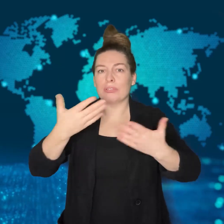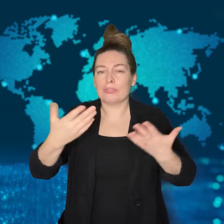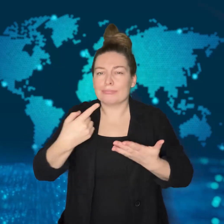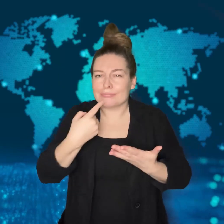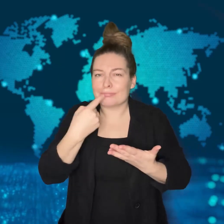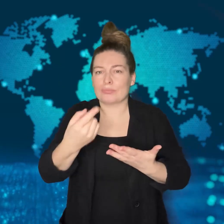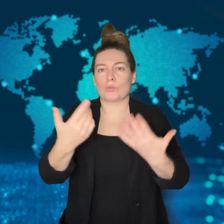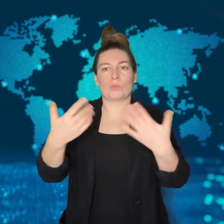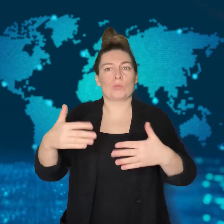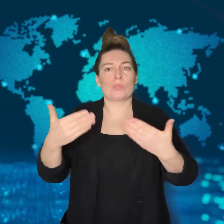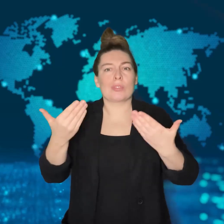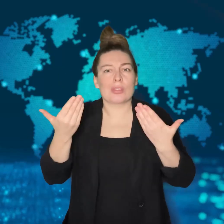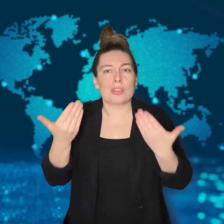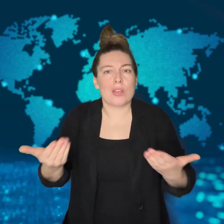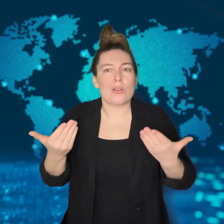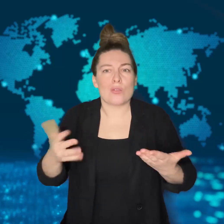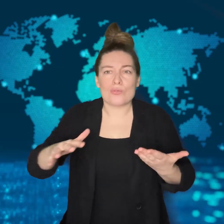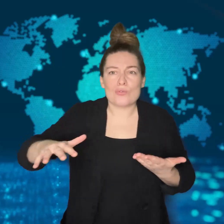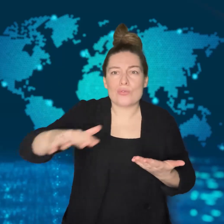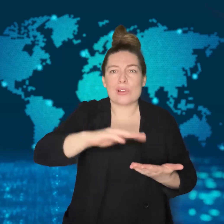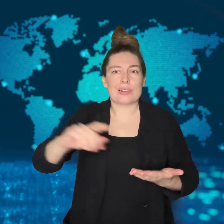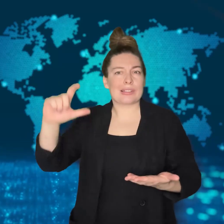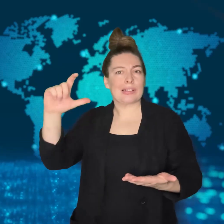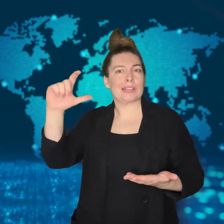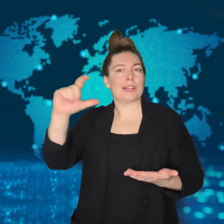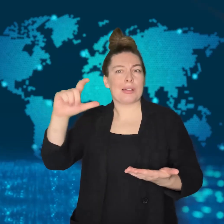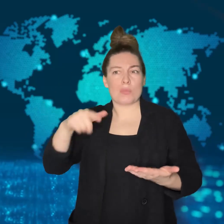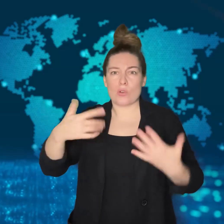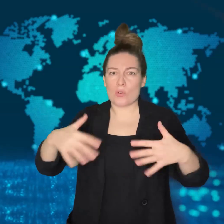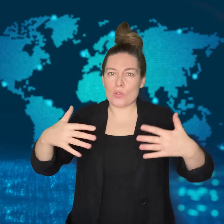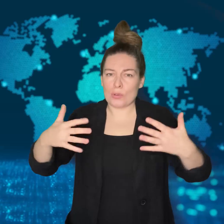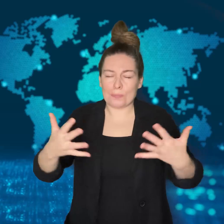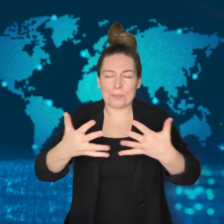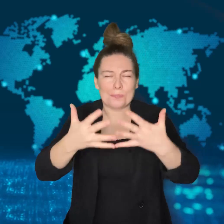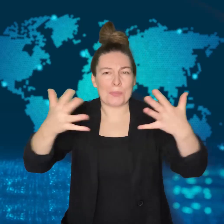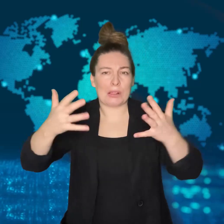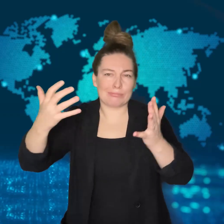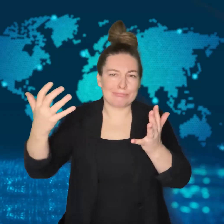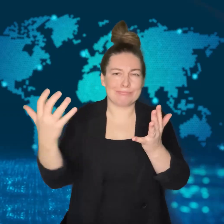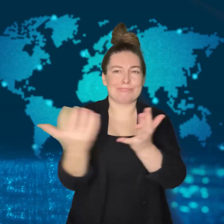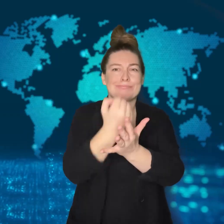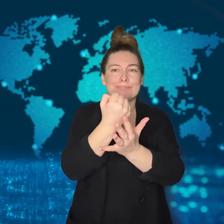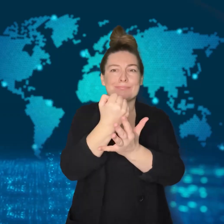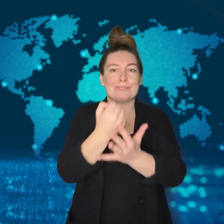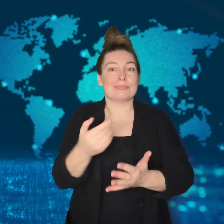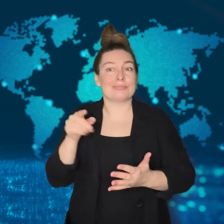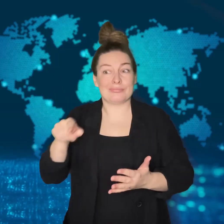He accused Assad of allowing Syria to